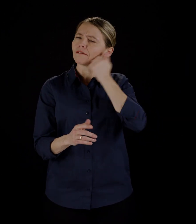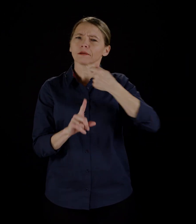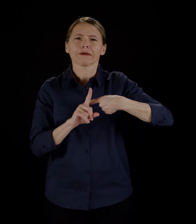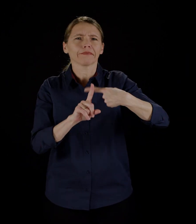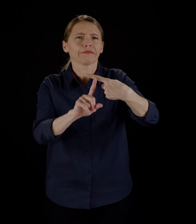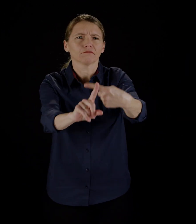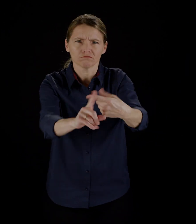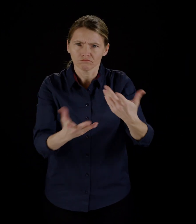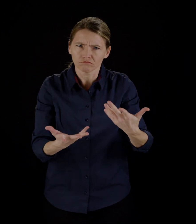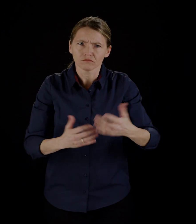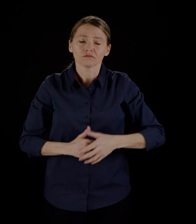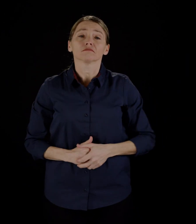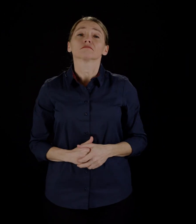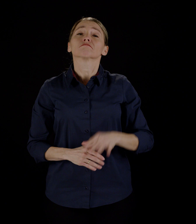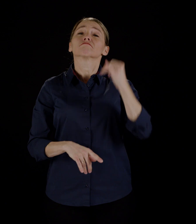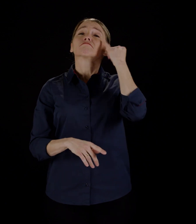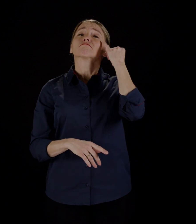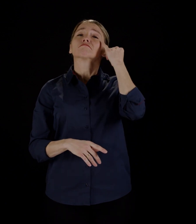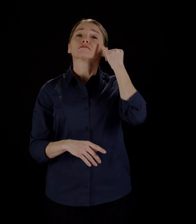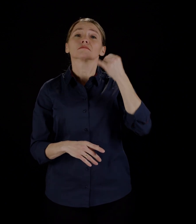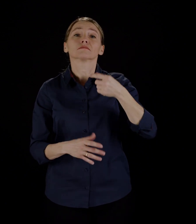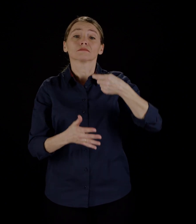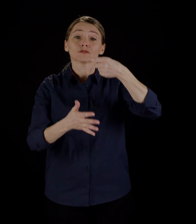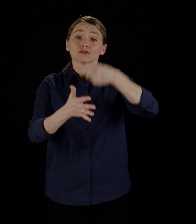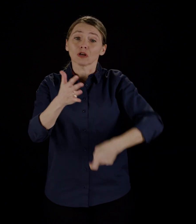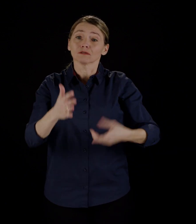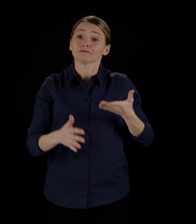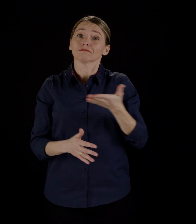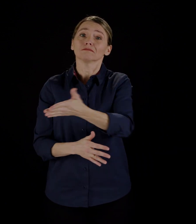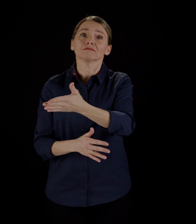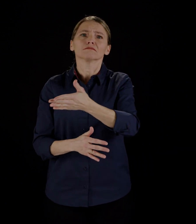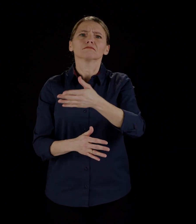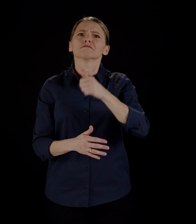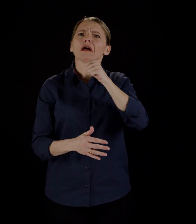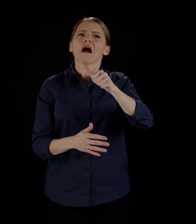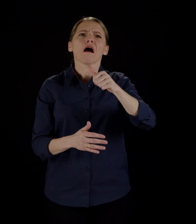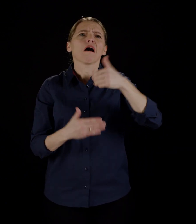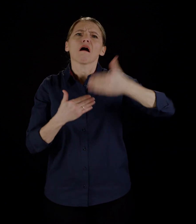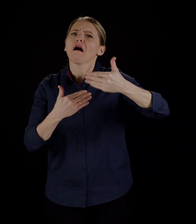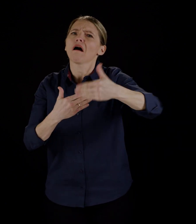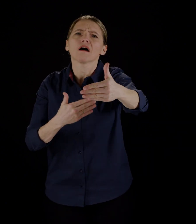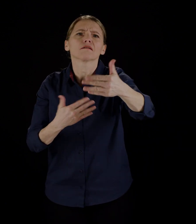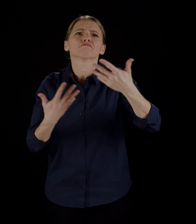Non-recurring Charges or One-time Charges are only one-time expenses.